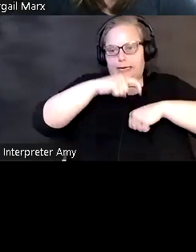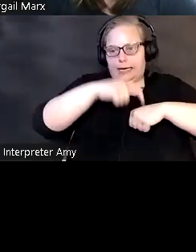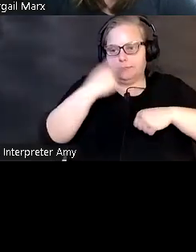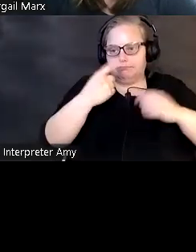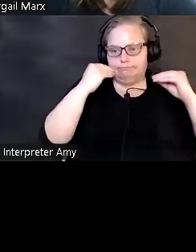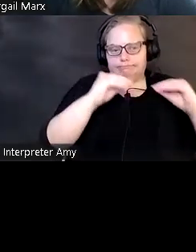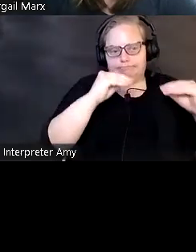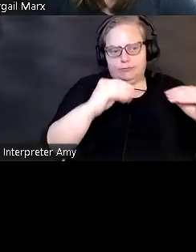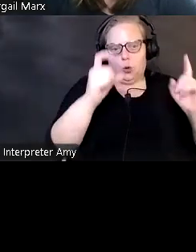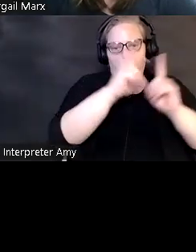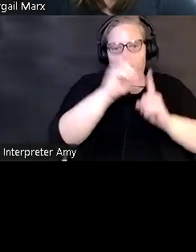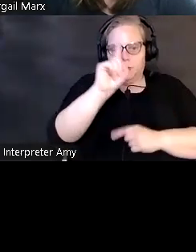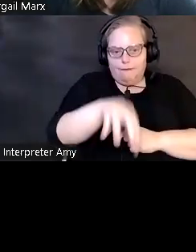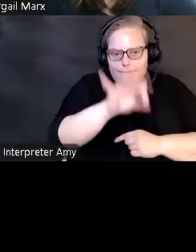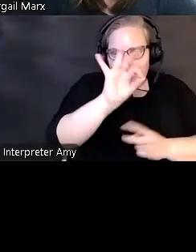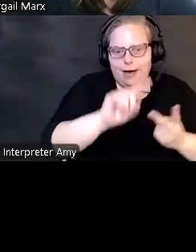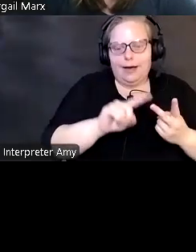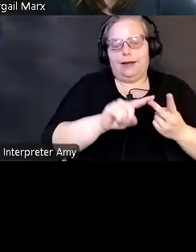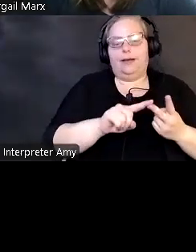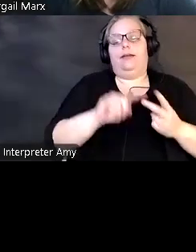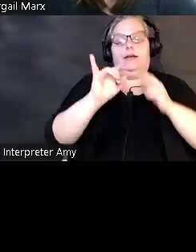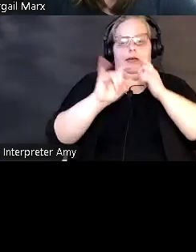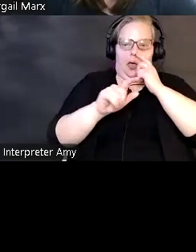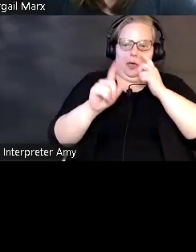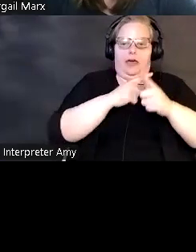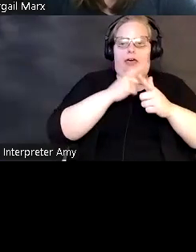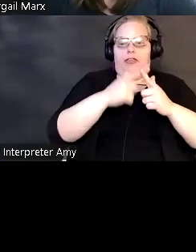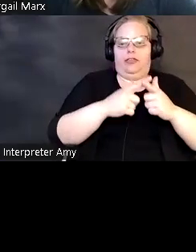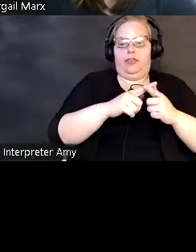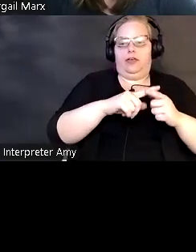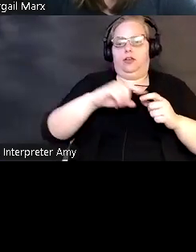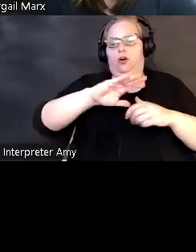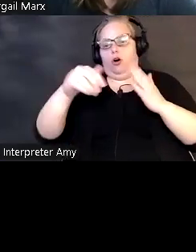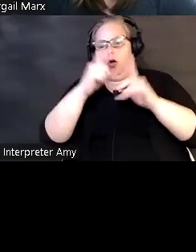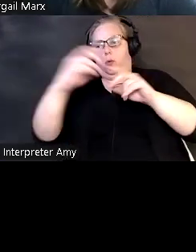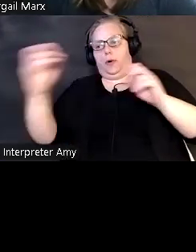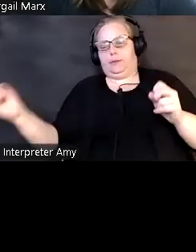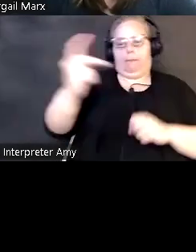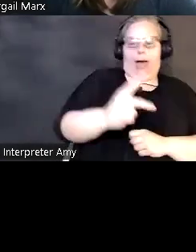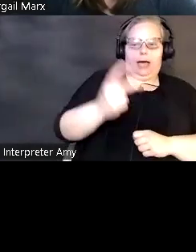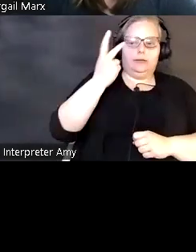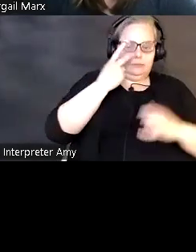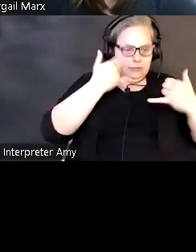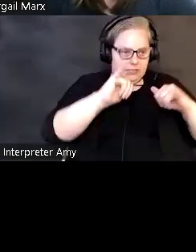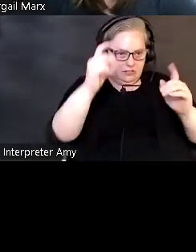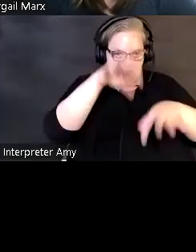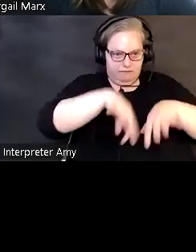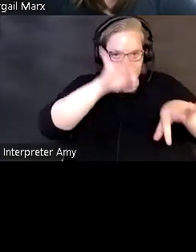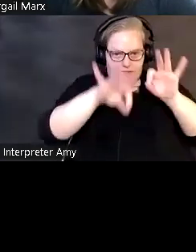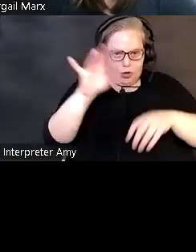where these words are, toggle all the words back on, and then see can they still find I and want